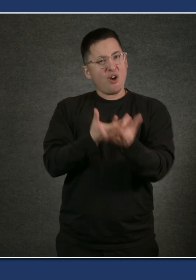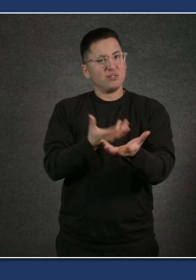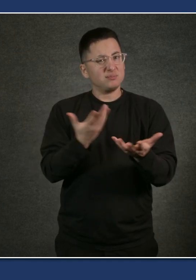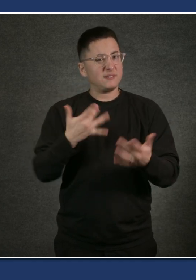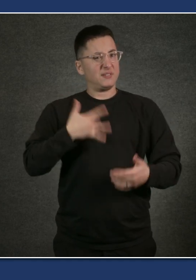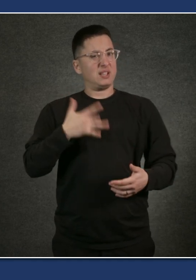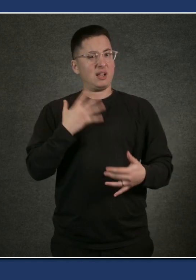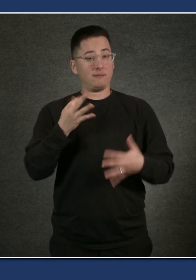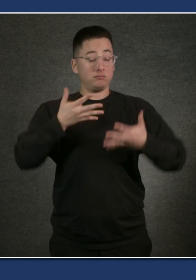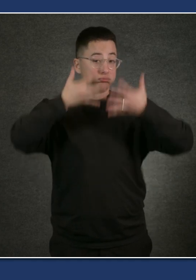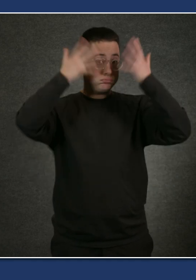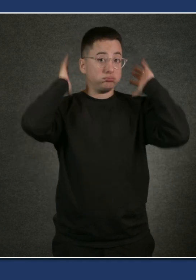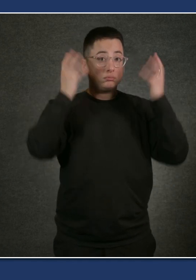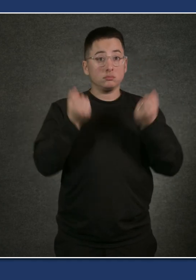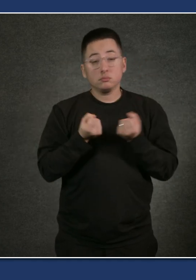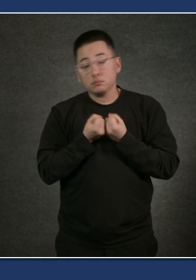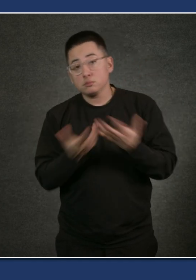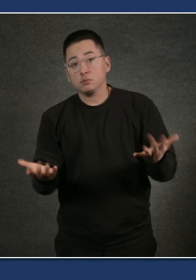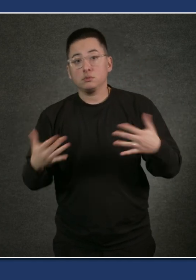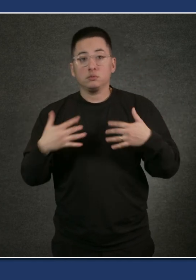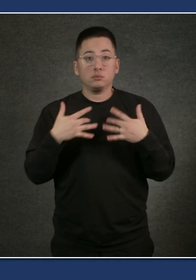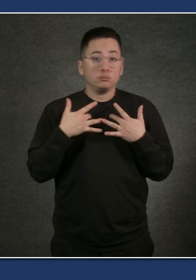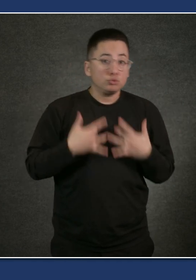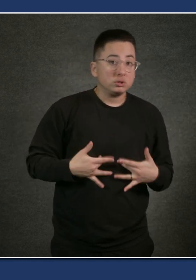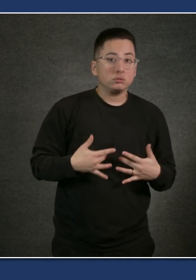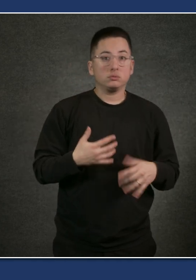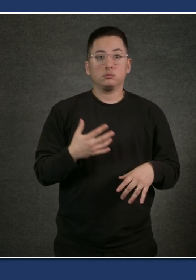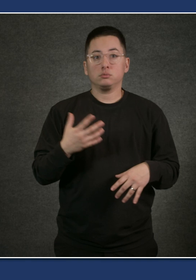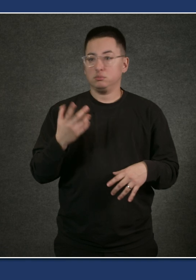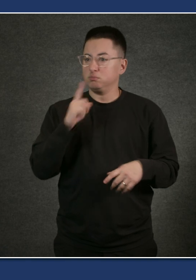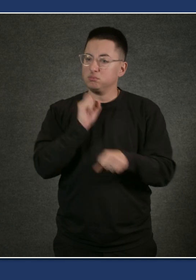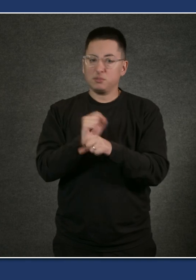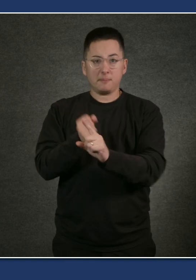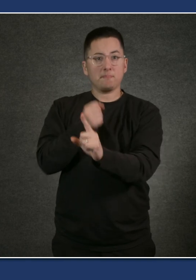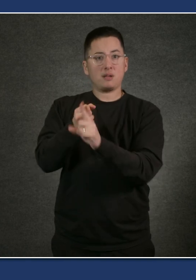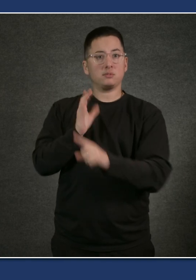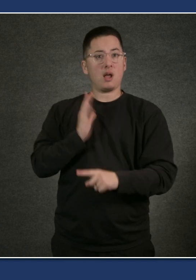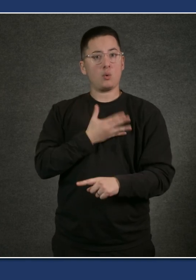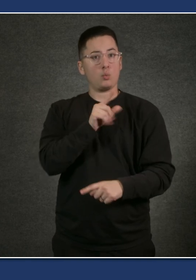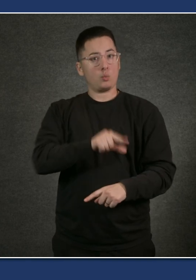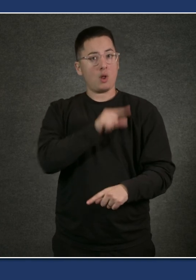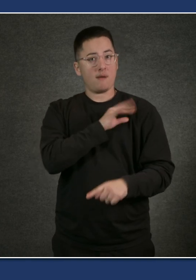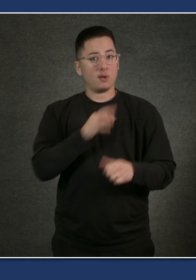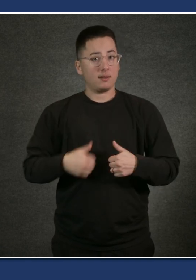This can lead to feelings of overwhelming burnout and depression directly impacting